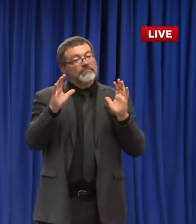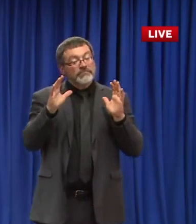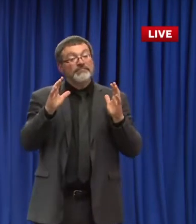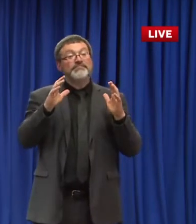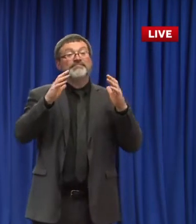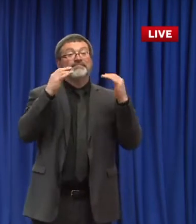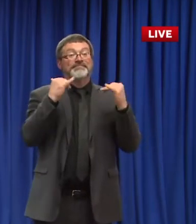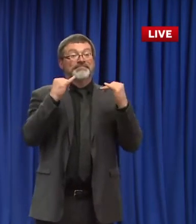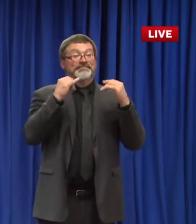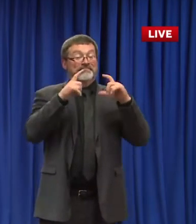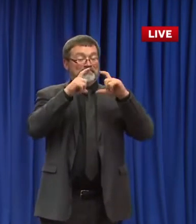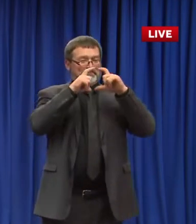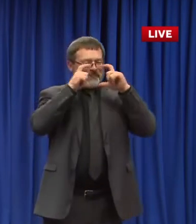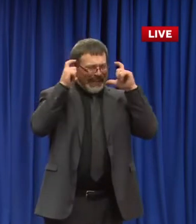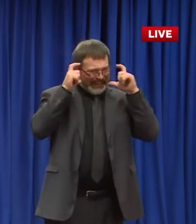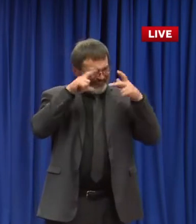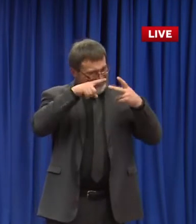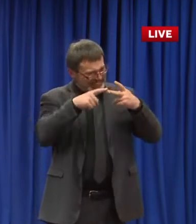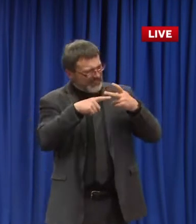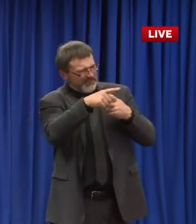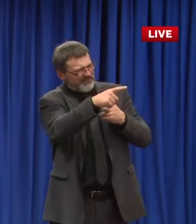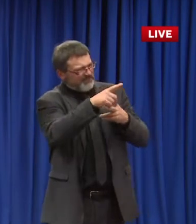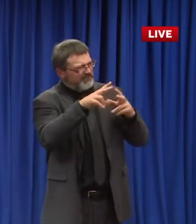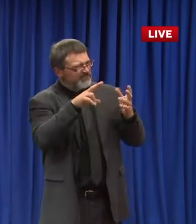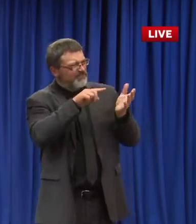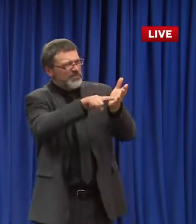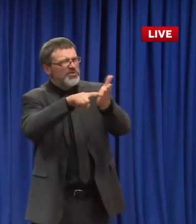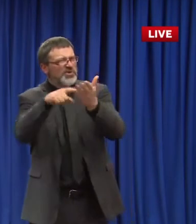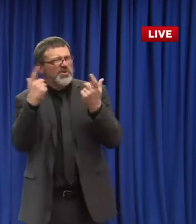THEY MIGHT MAY HAVE LOCALLY AND WE WANT TO KEEP ENCOURAGING THAT IN TERMS OF THE THE MASK WHIRRING.